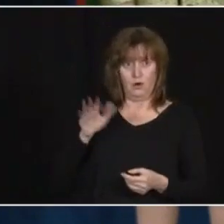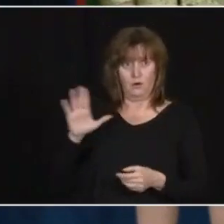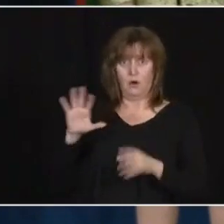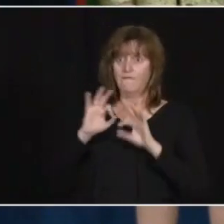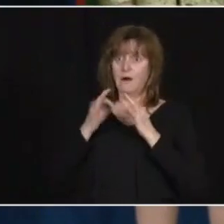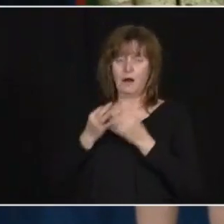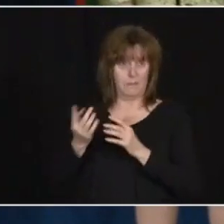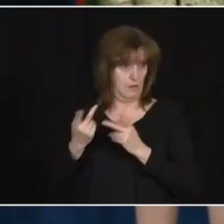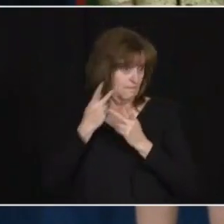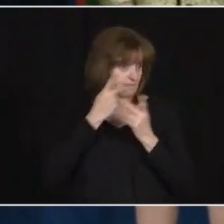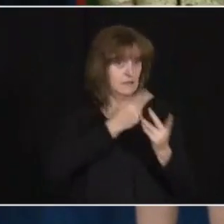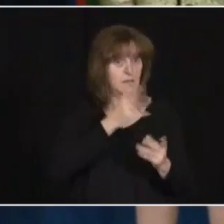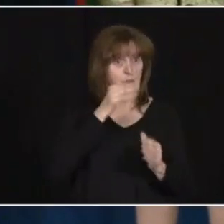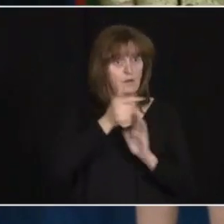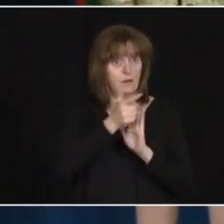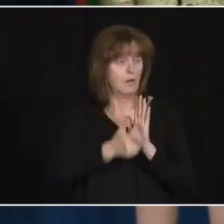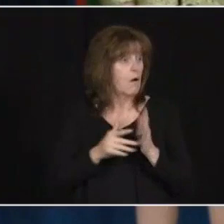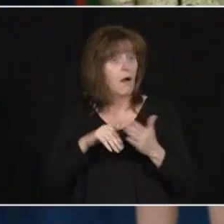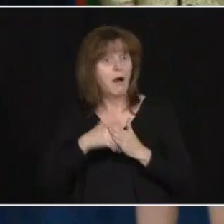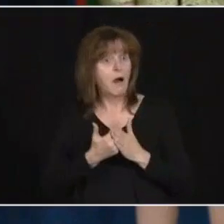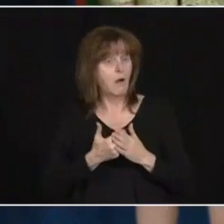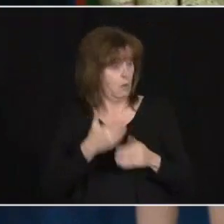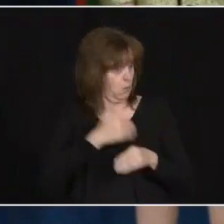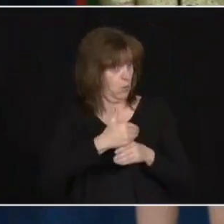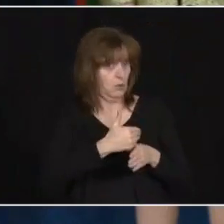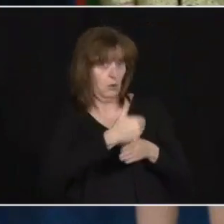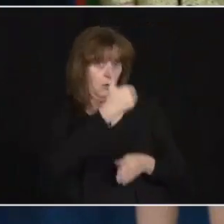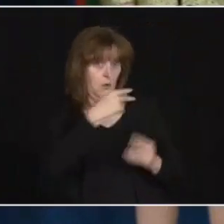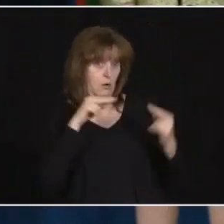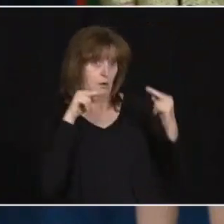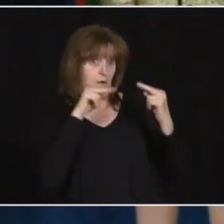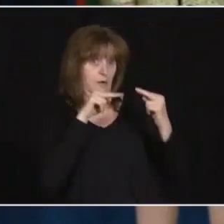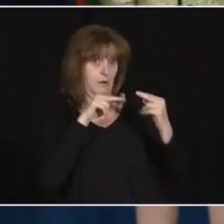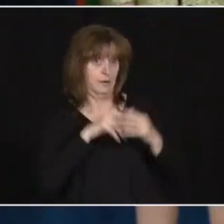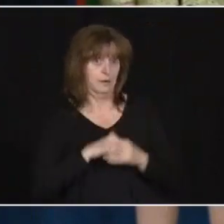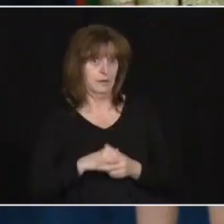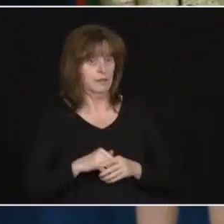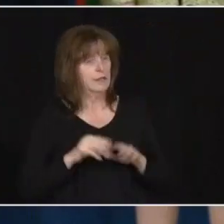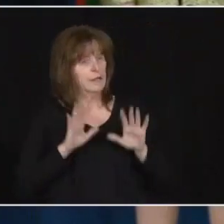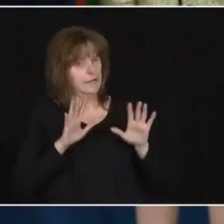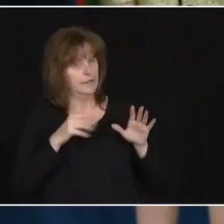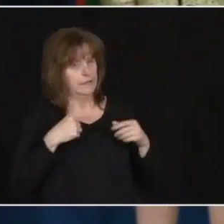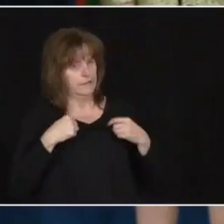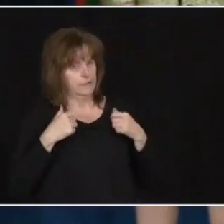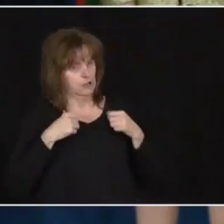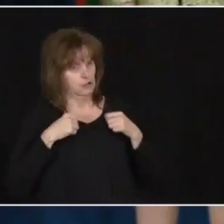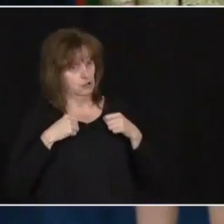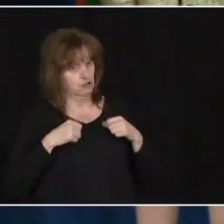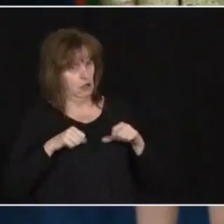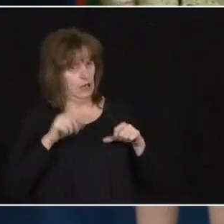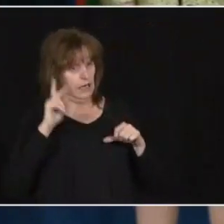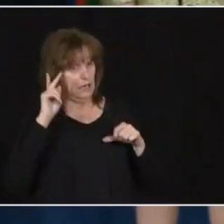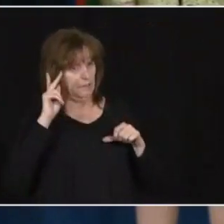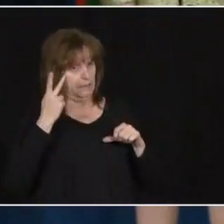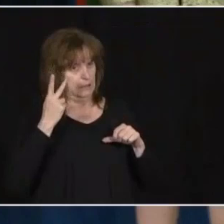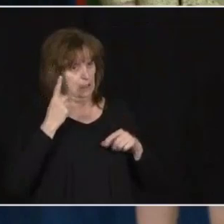given that's how your family has been visiting your mother-in-law. I'm trying to be politically correct, but I'm